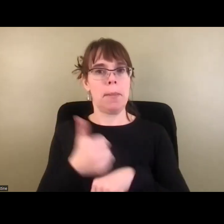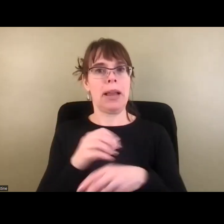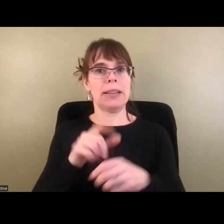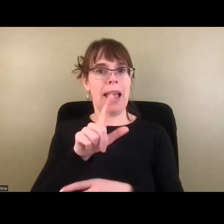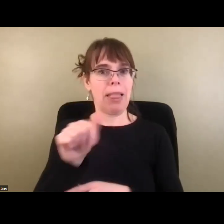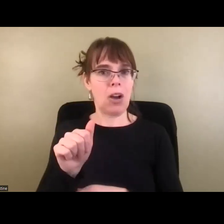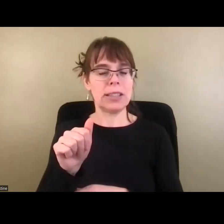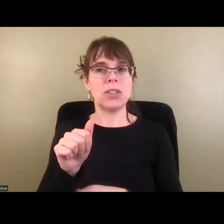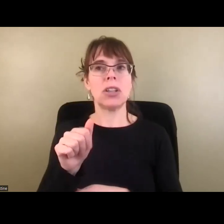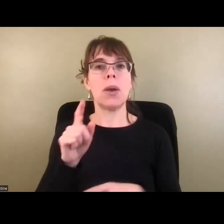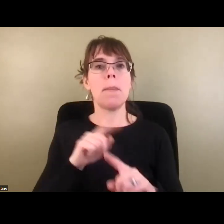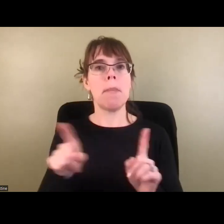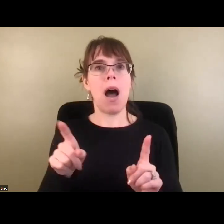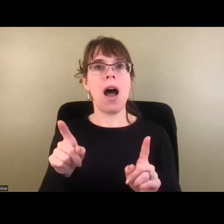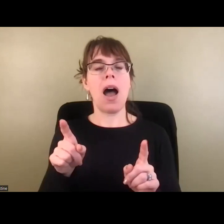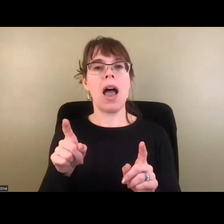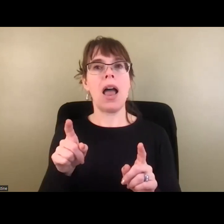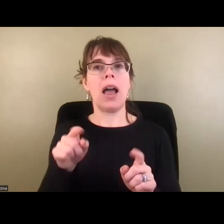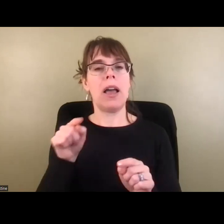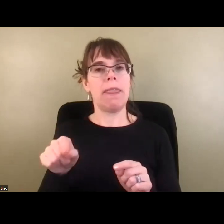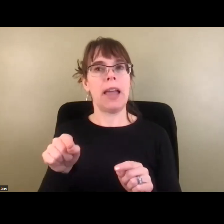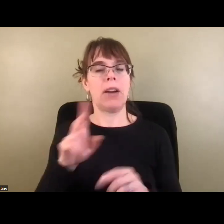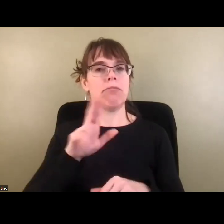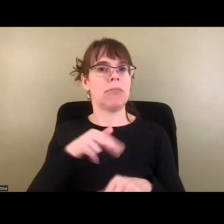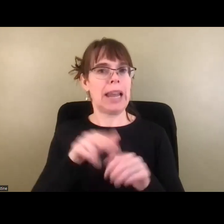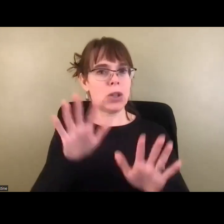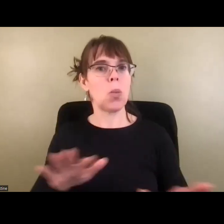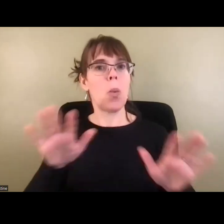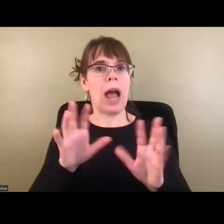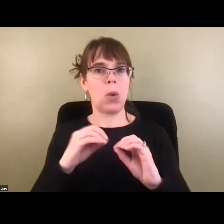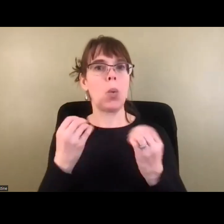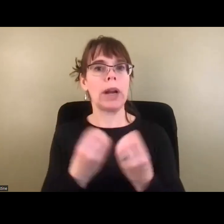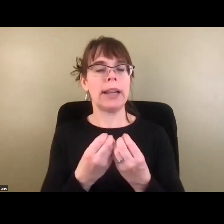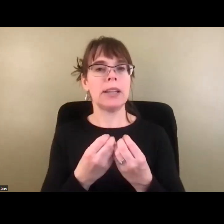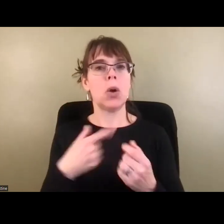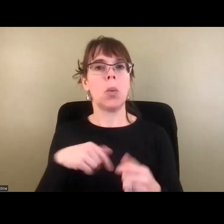but they are a nation-wide organization. And we're going to be able to do a little